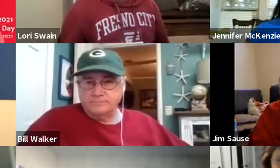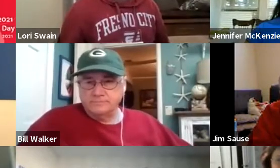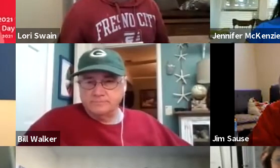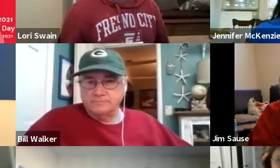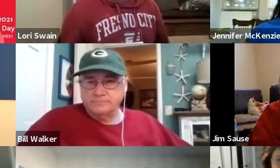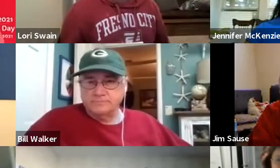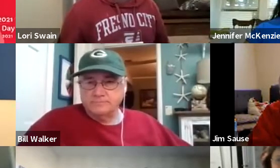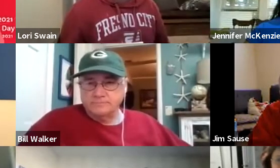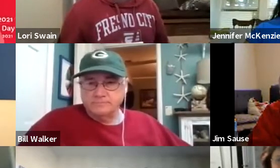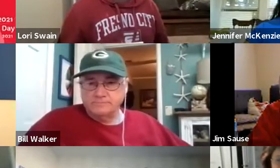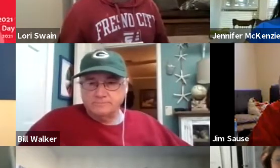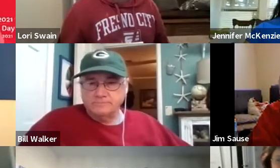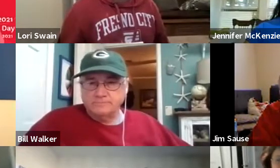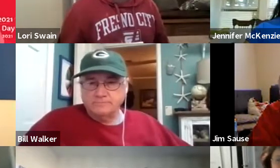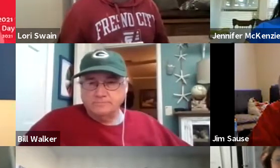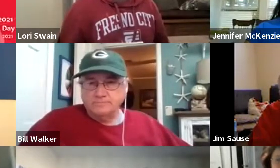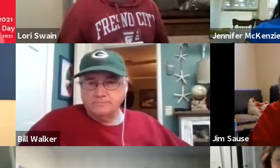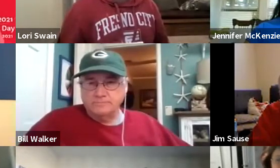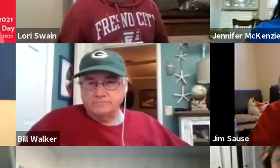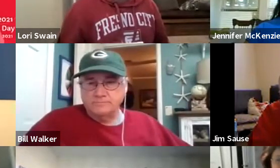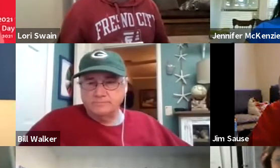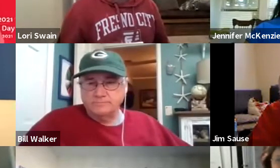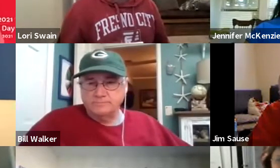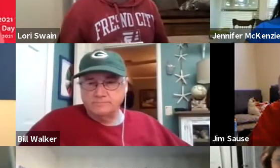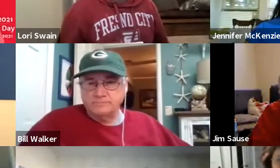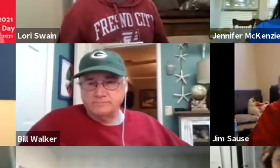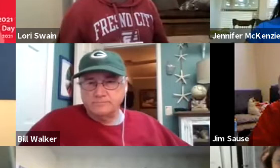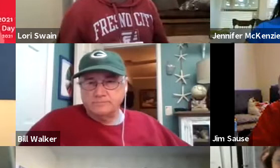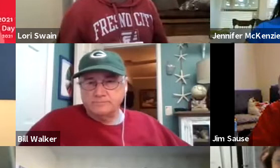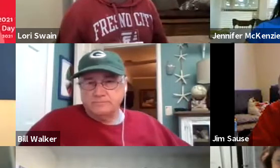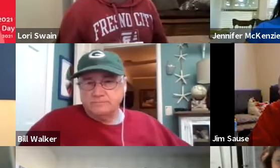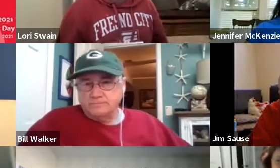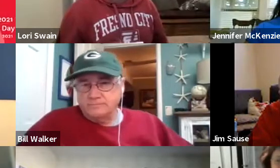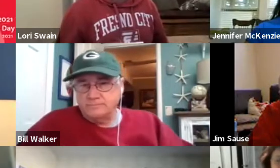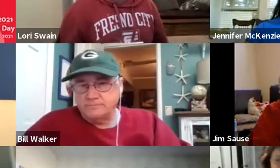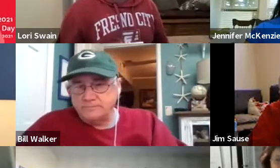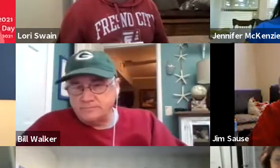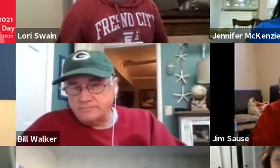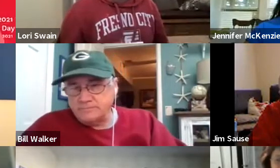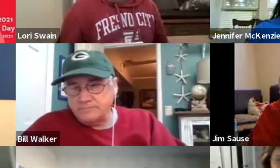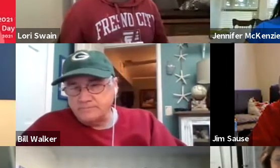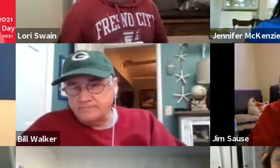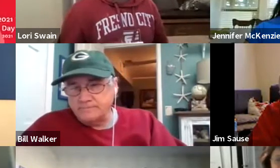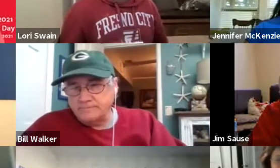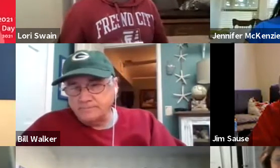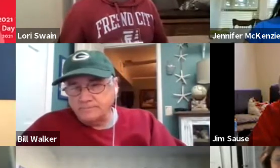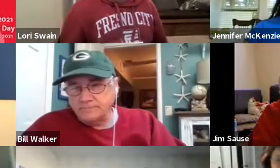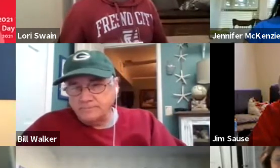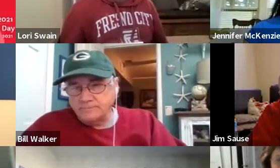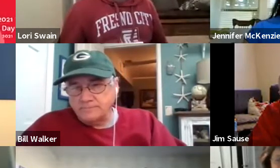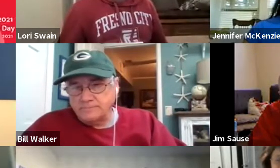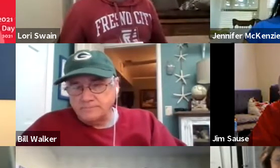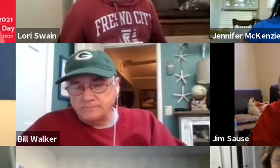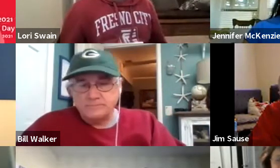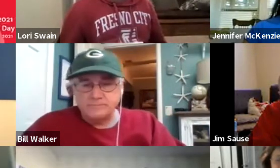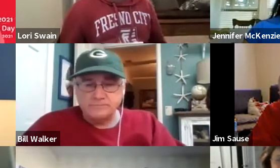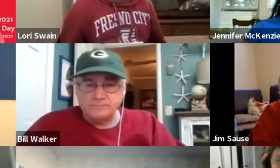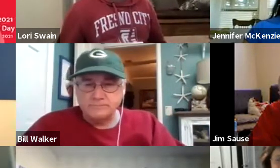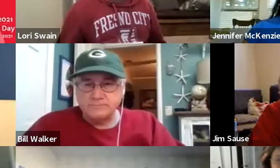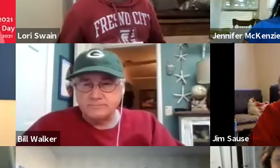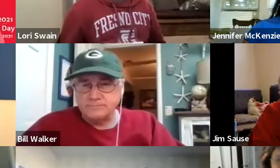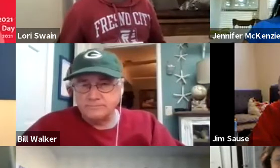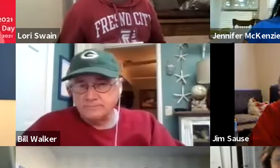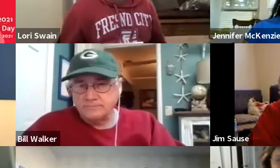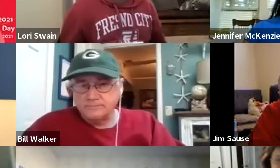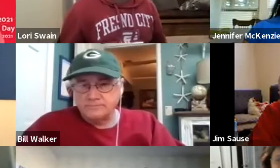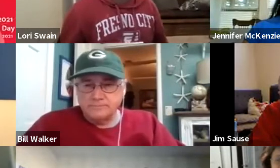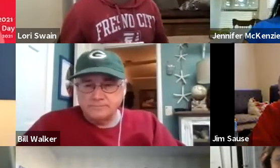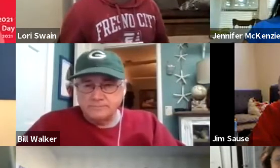for a or business law, those need to be, those are the tougher courses, whereas CIT, or or intro to business, which we have a